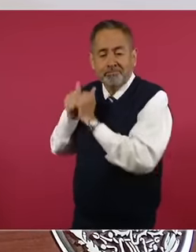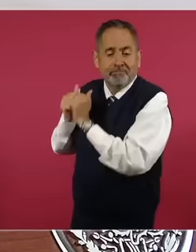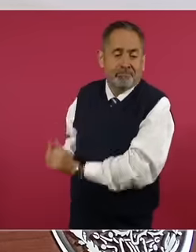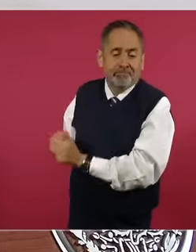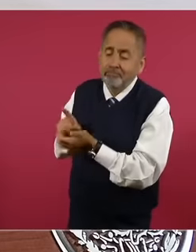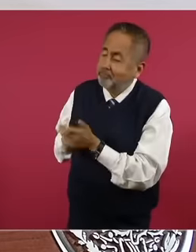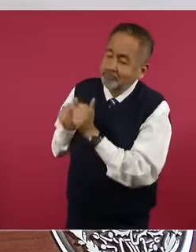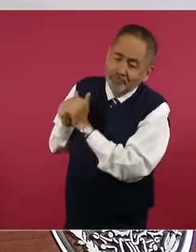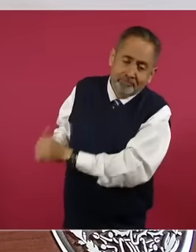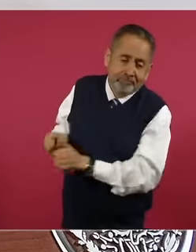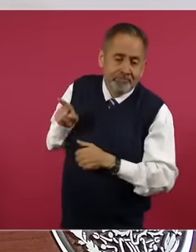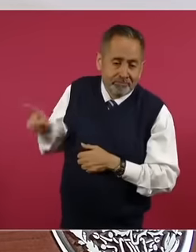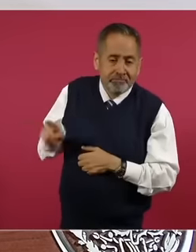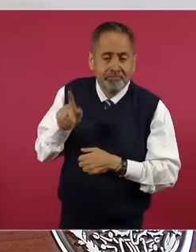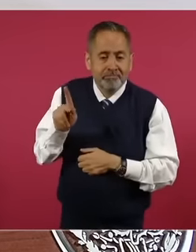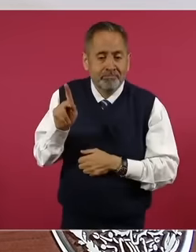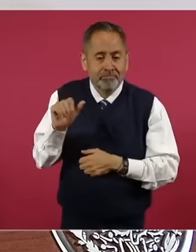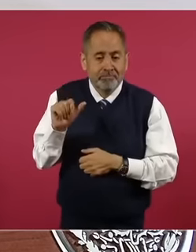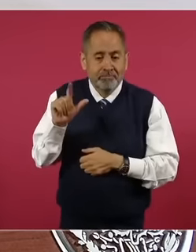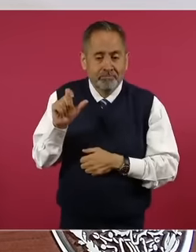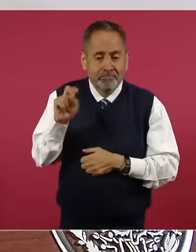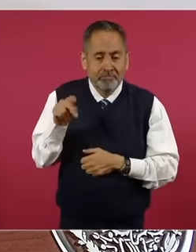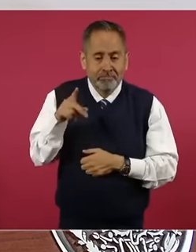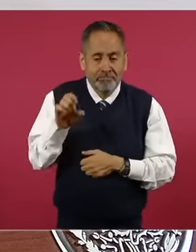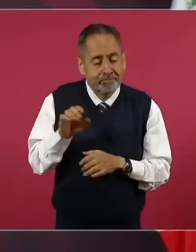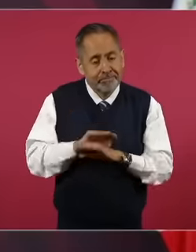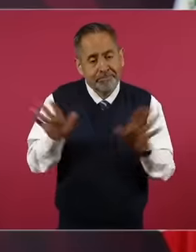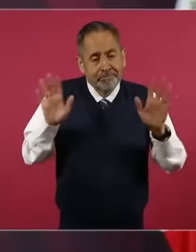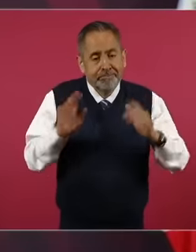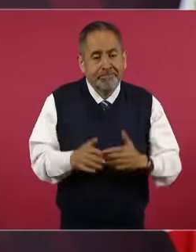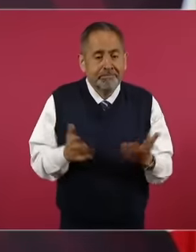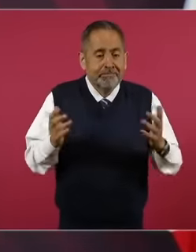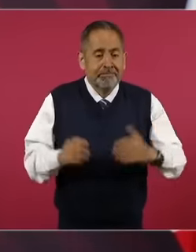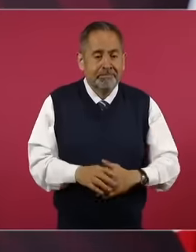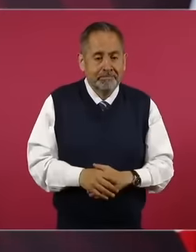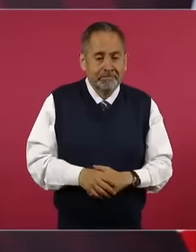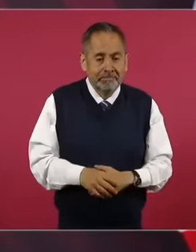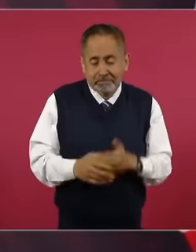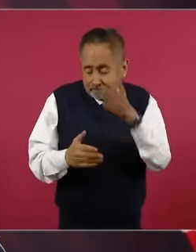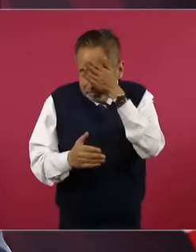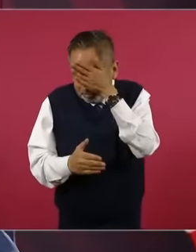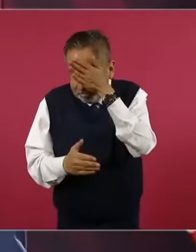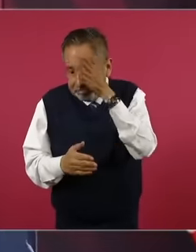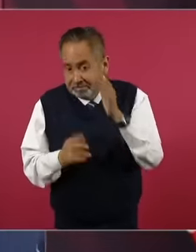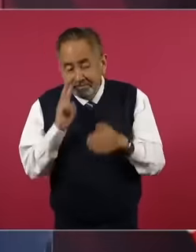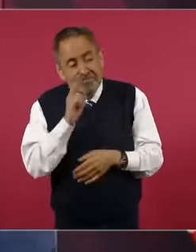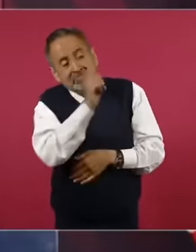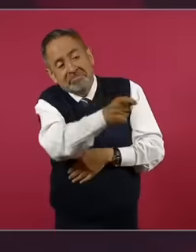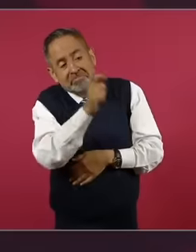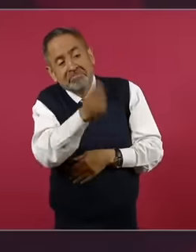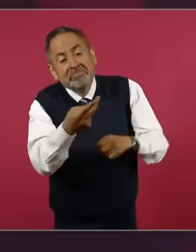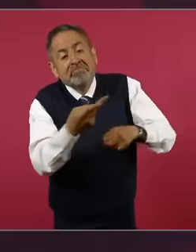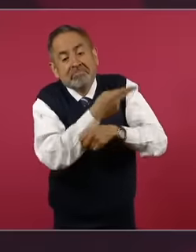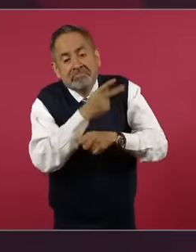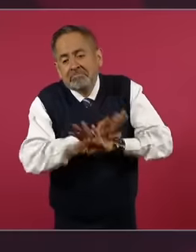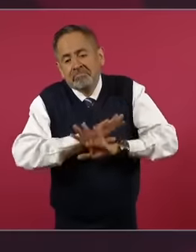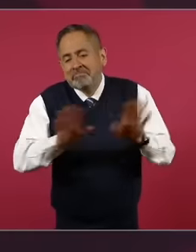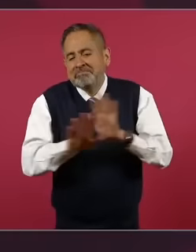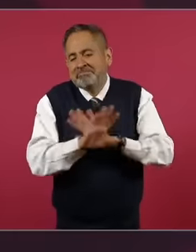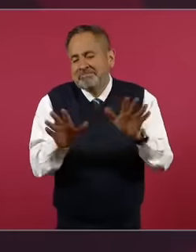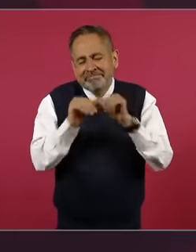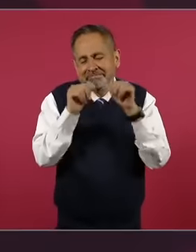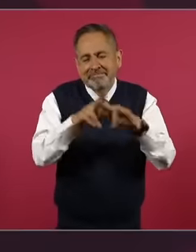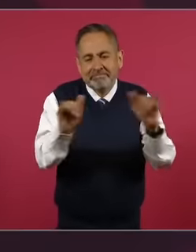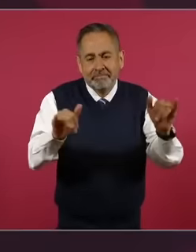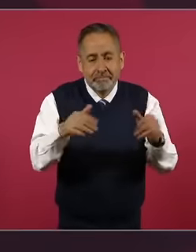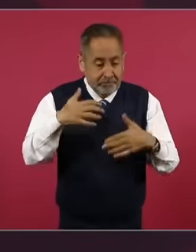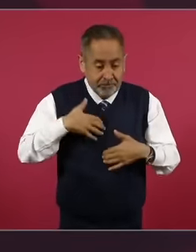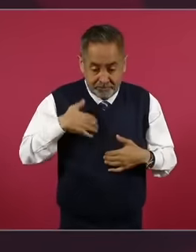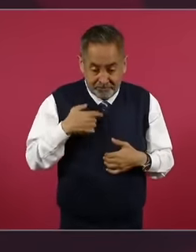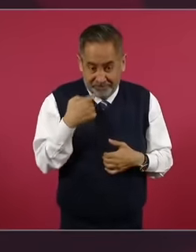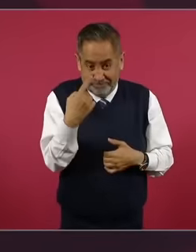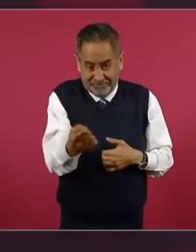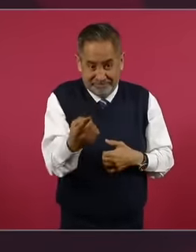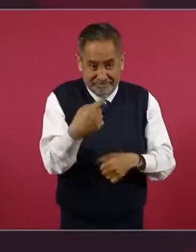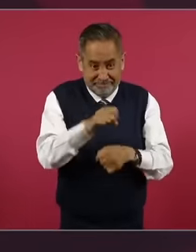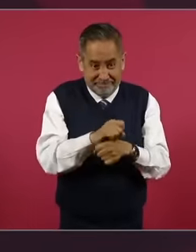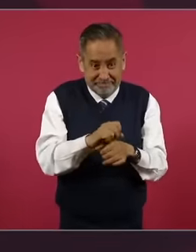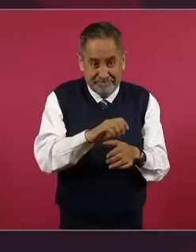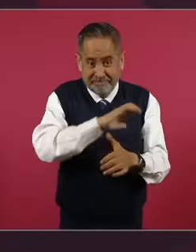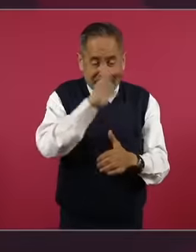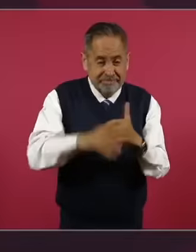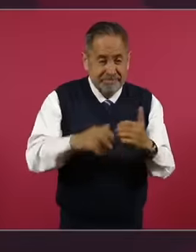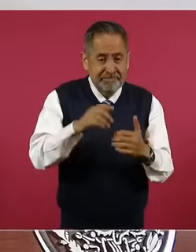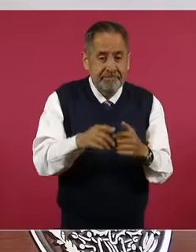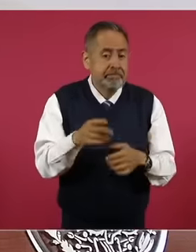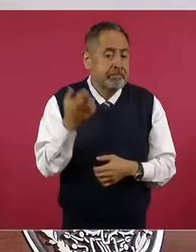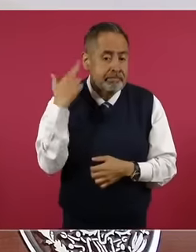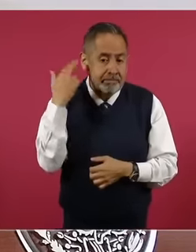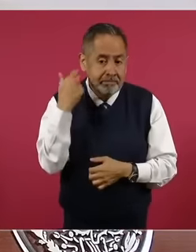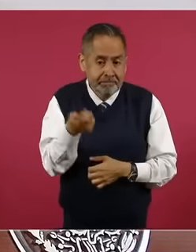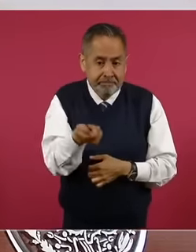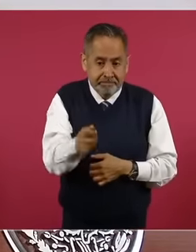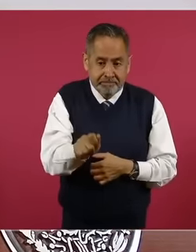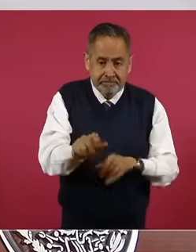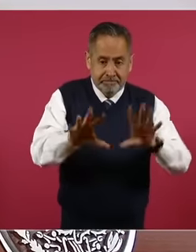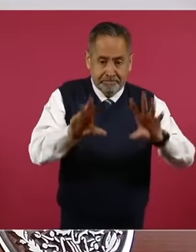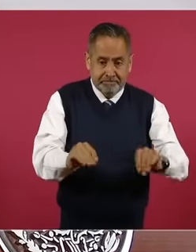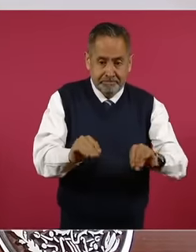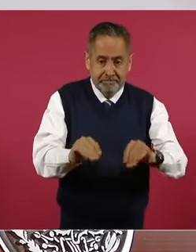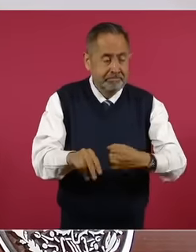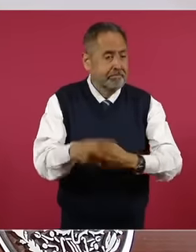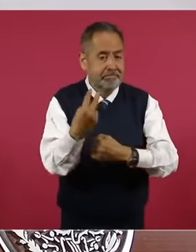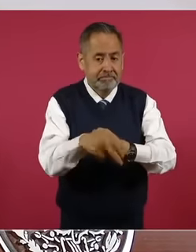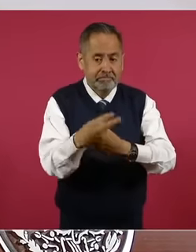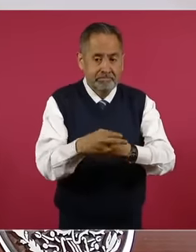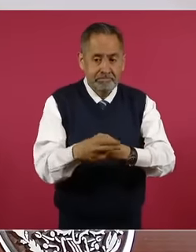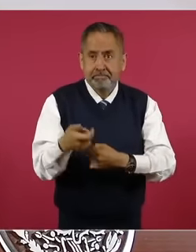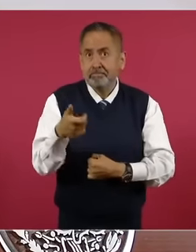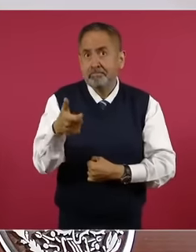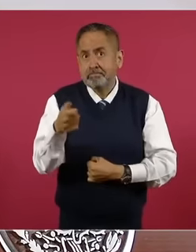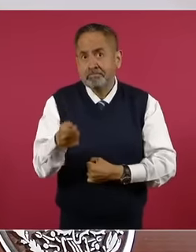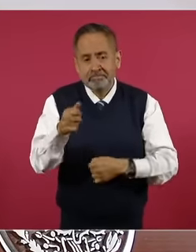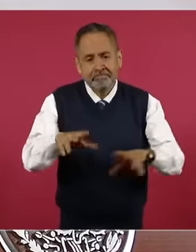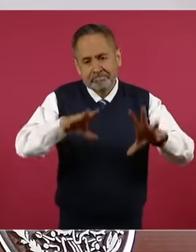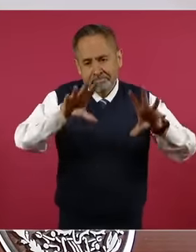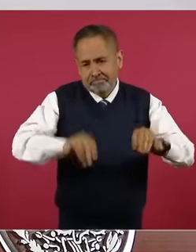Este and well, I'm not even going to find out because hey, I'm retiring and I'm going to pay for the radio and television,